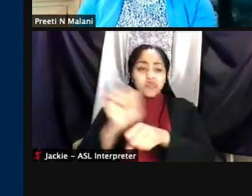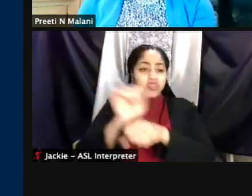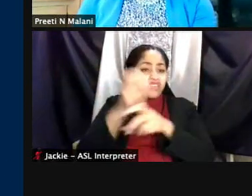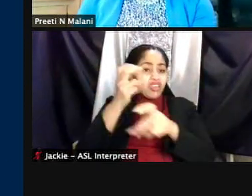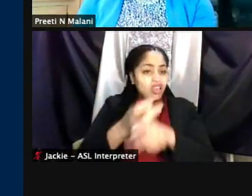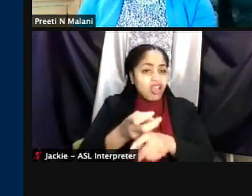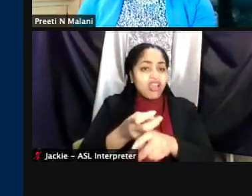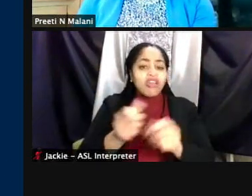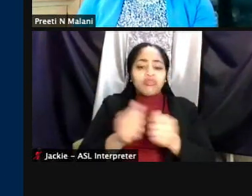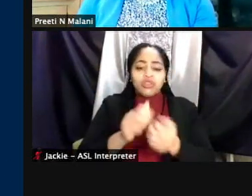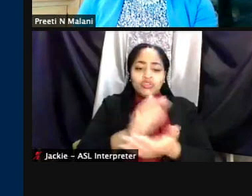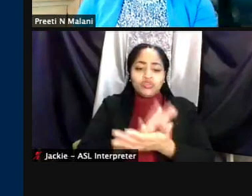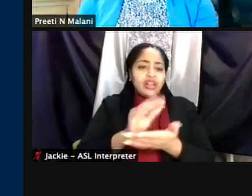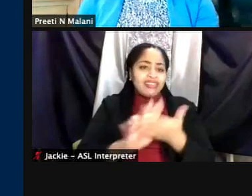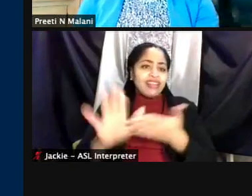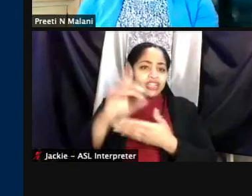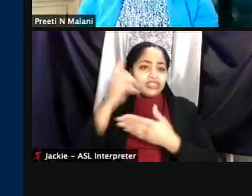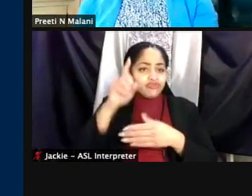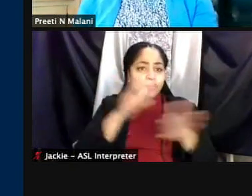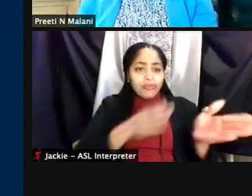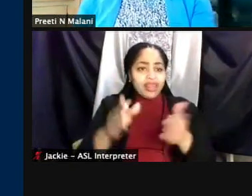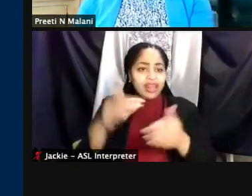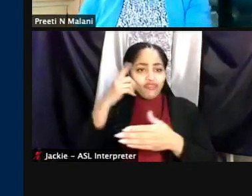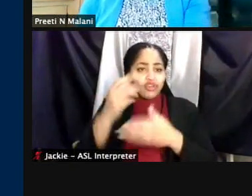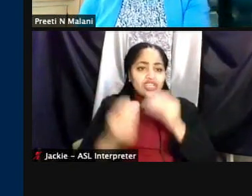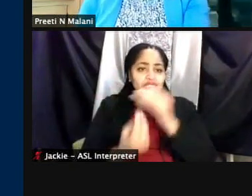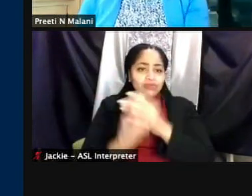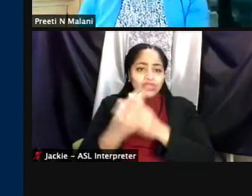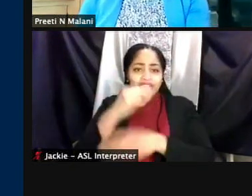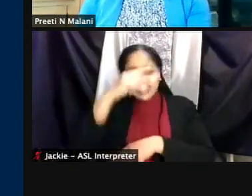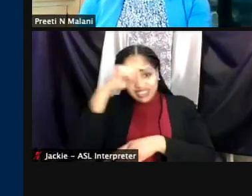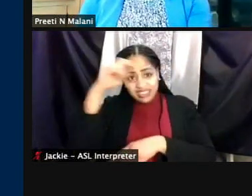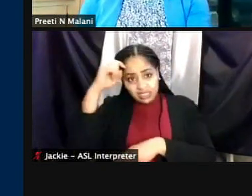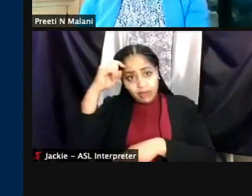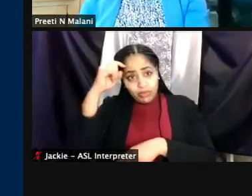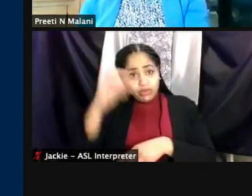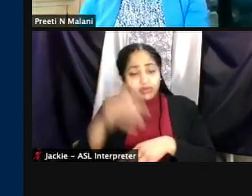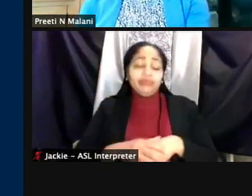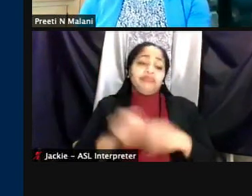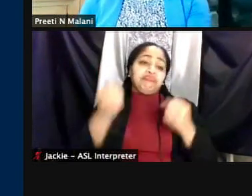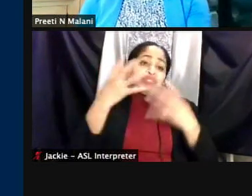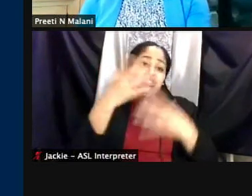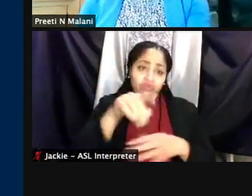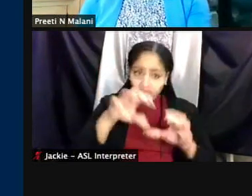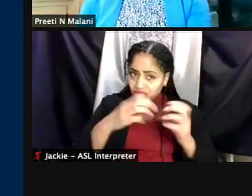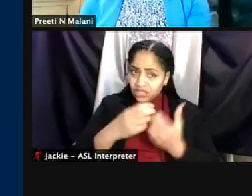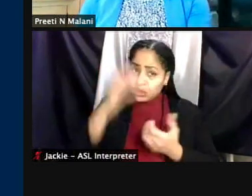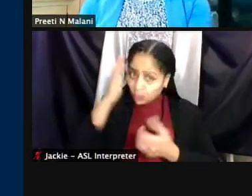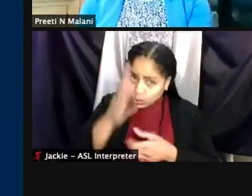to plan for the spring and summer terms. And many of those classes will be offered remotely